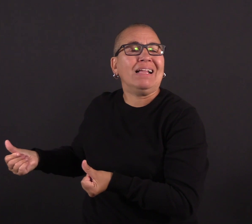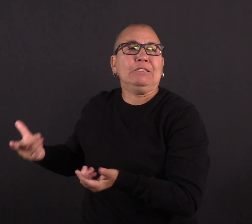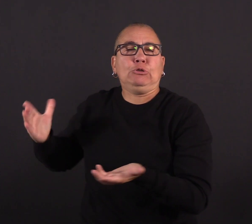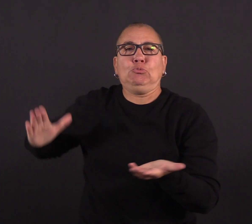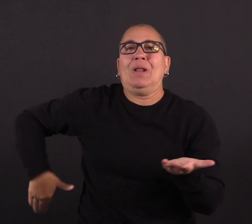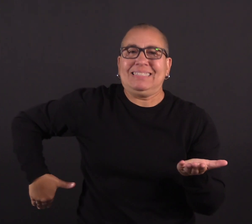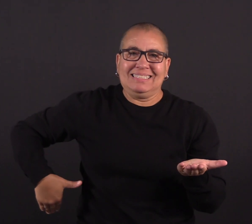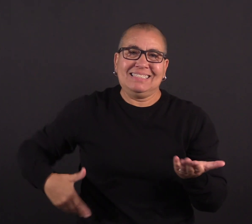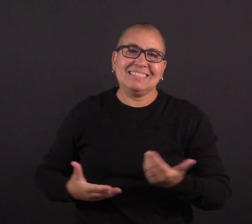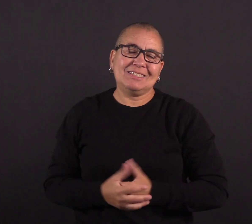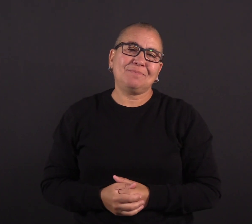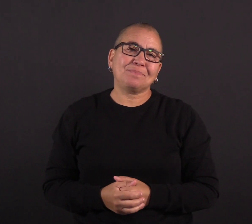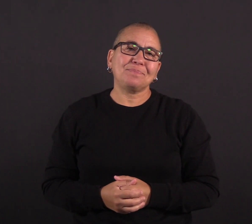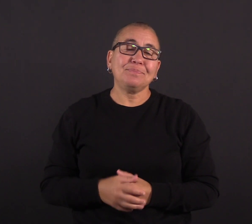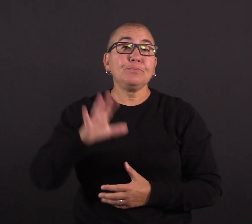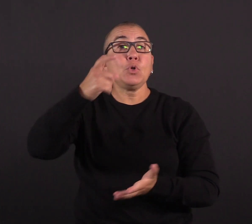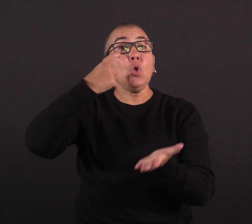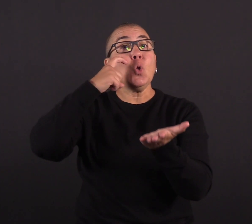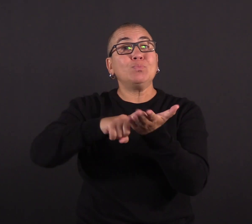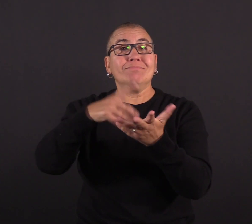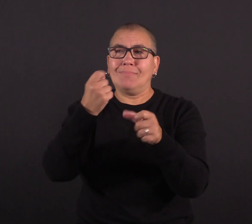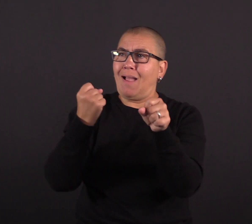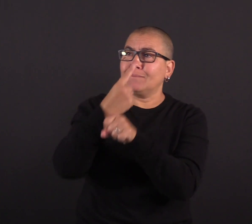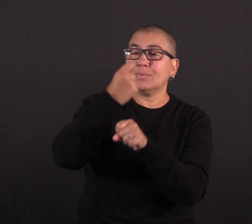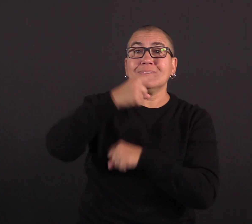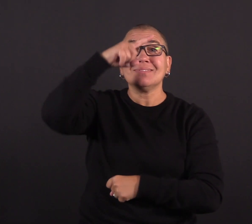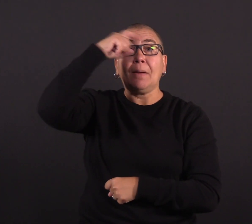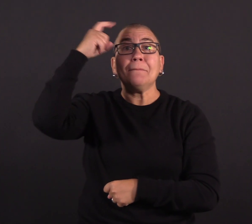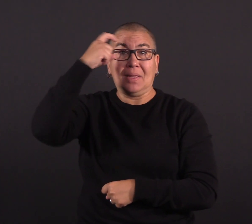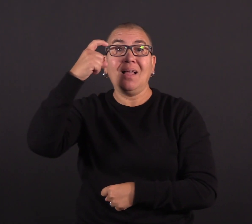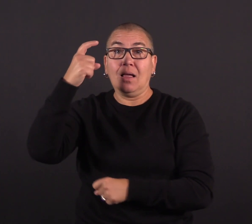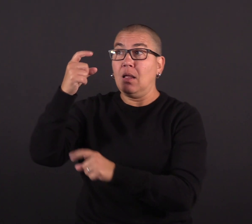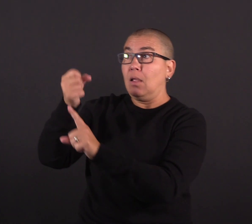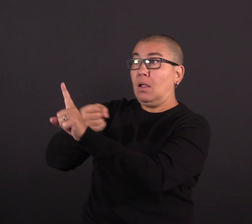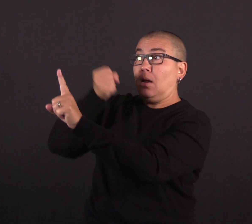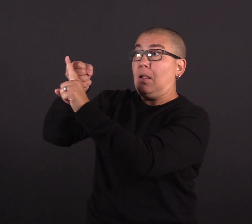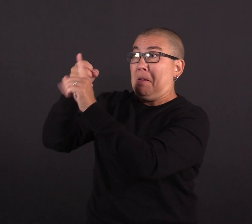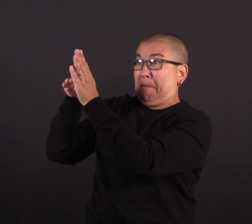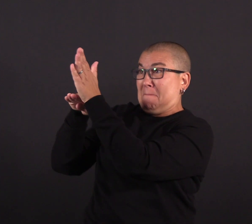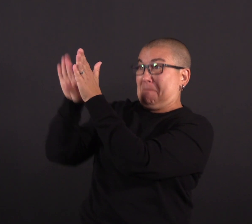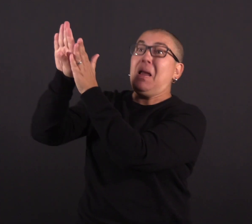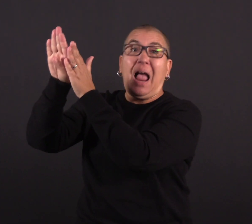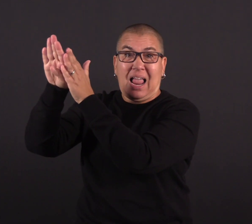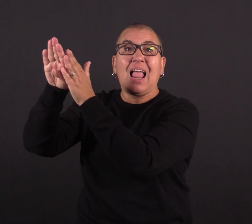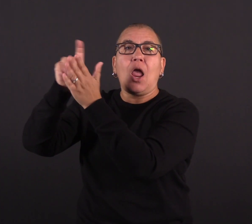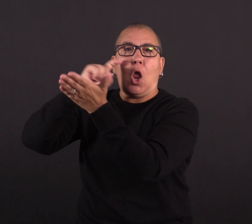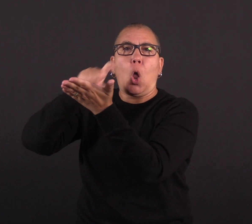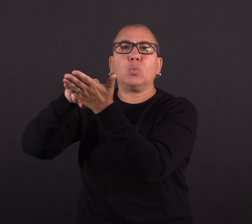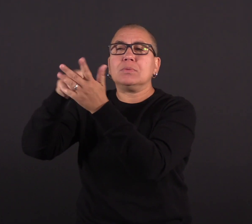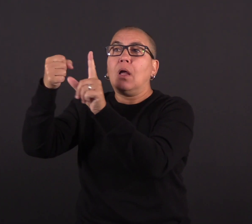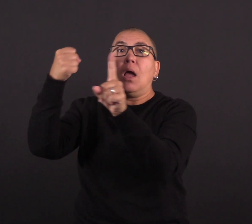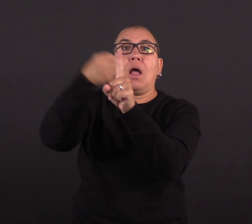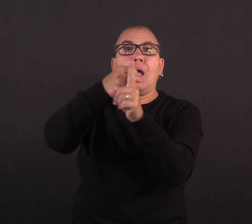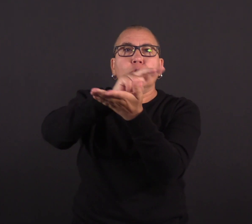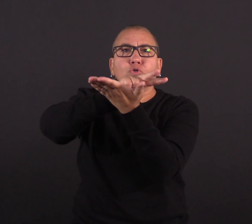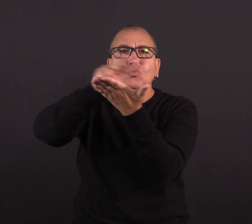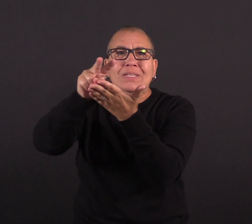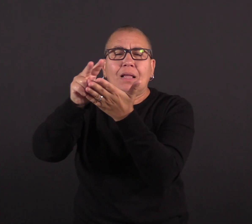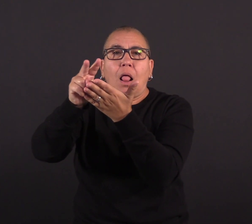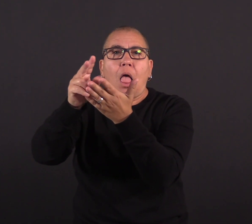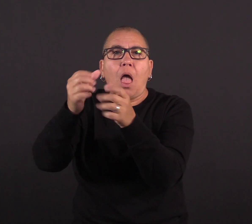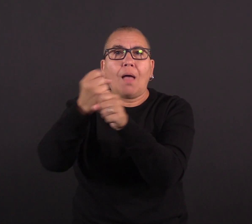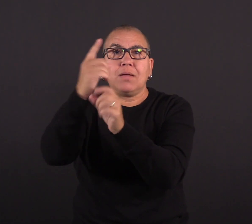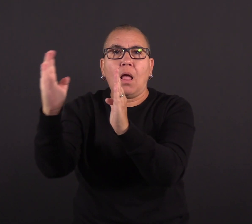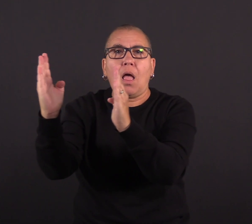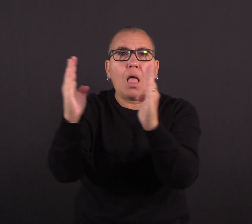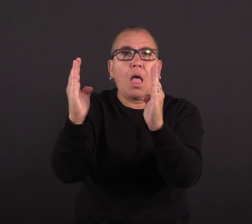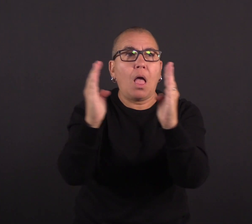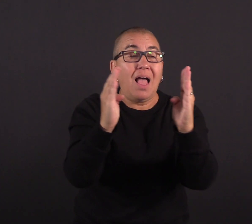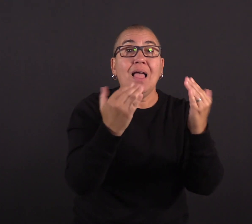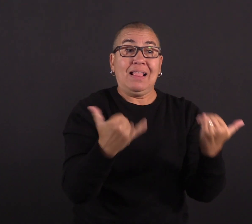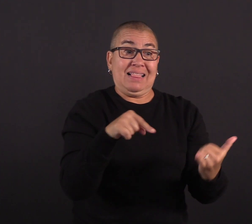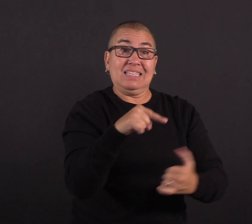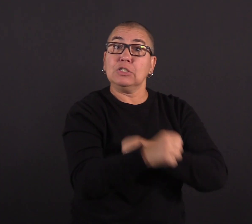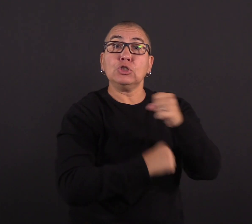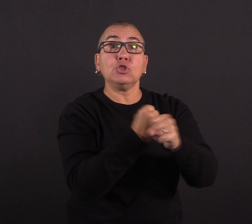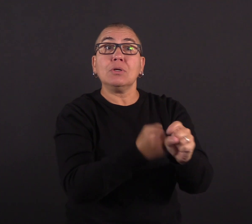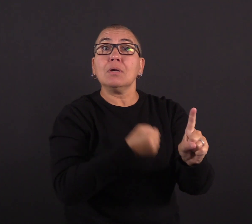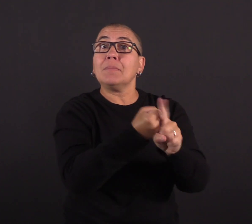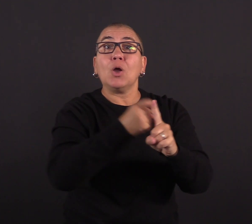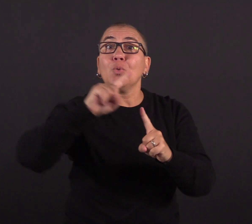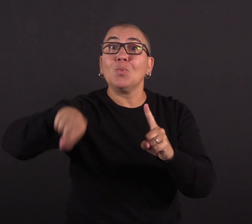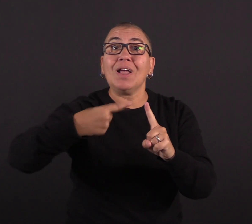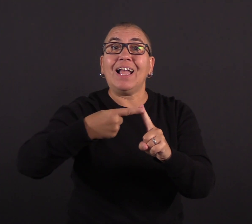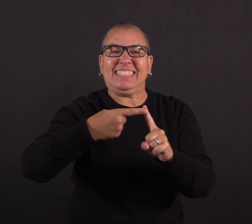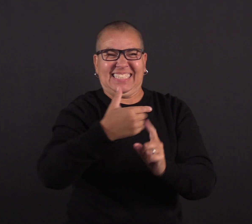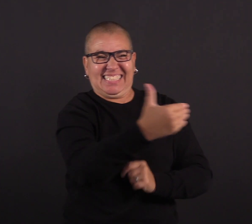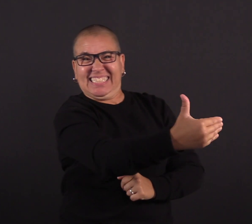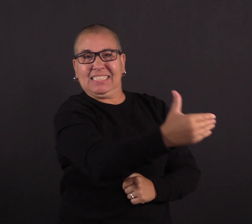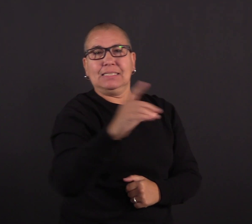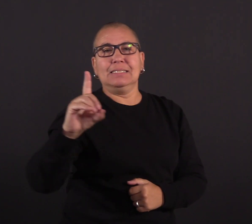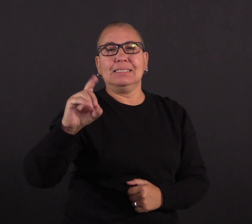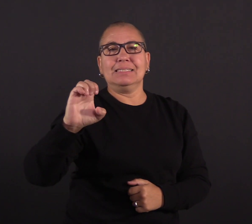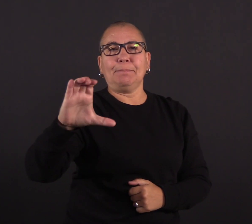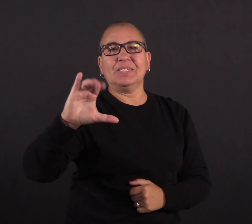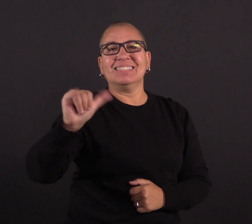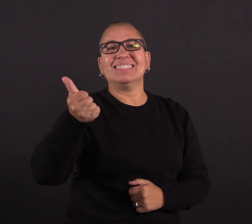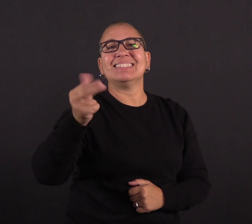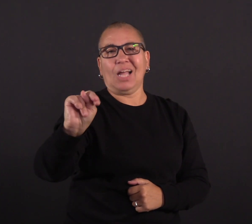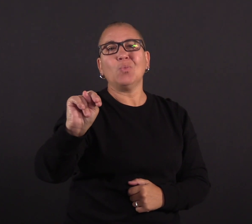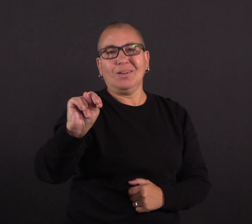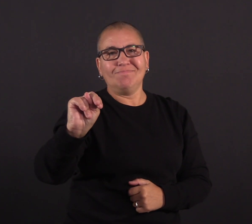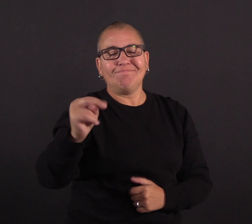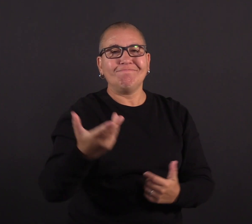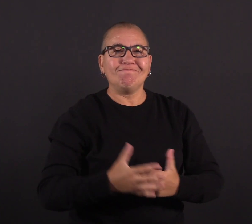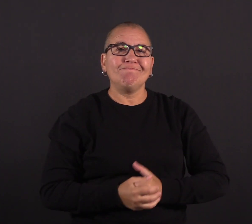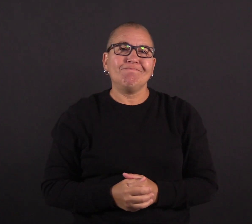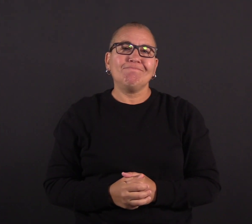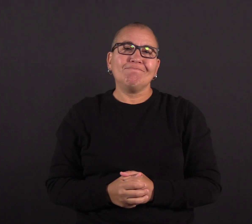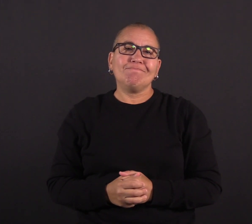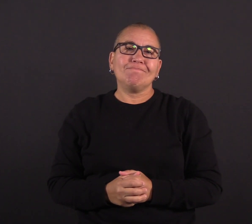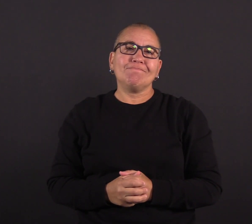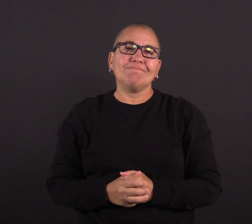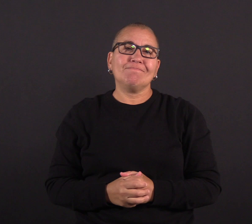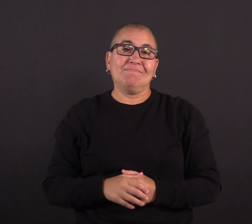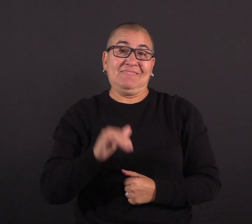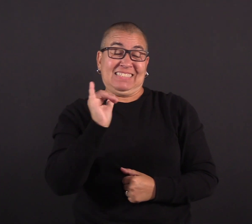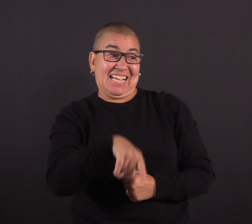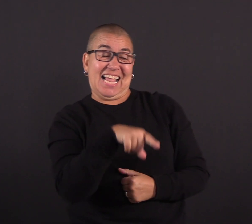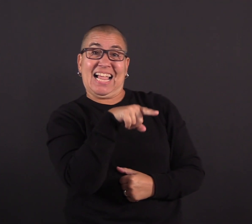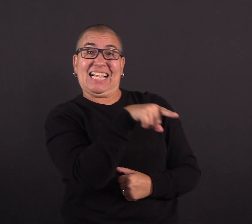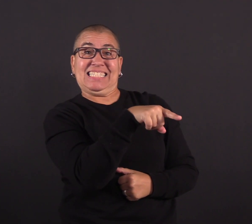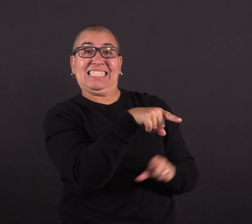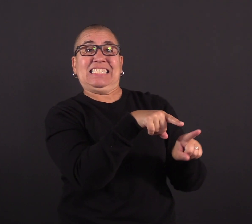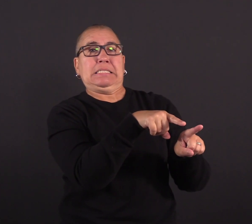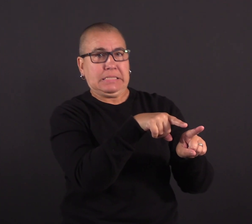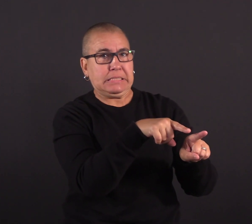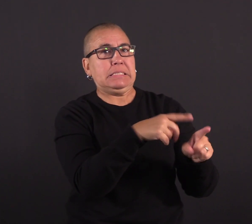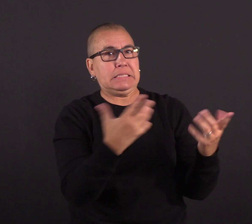December or early January. “We should be making vaccine right now for that wave,” she told ABC.